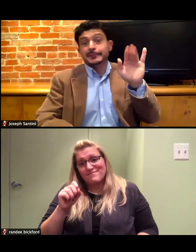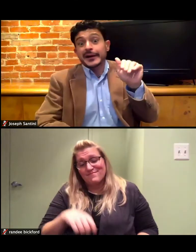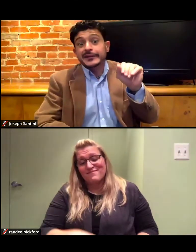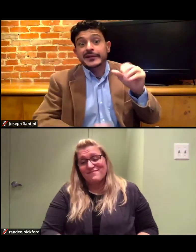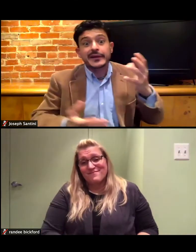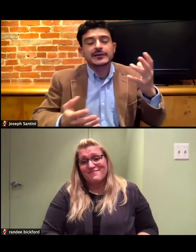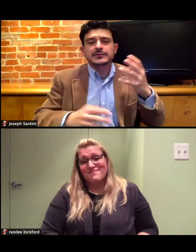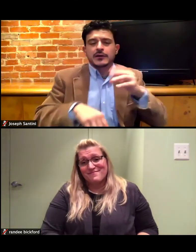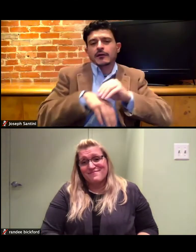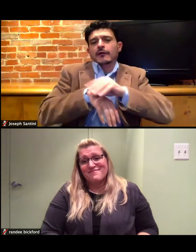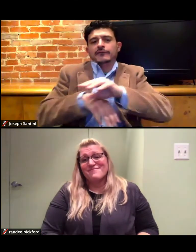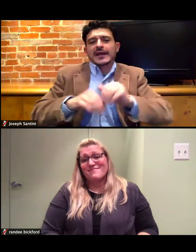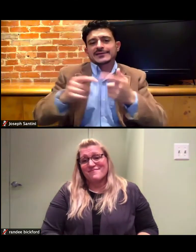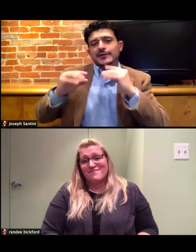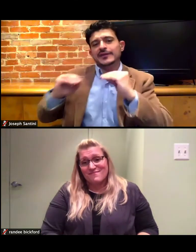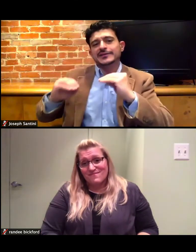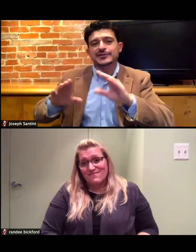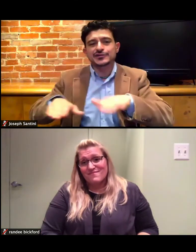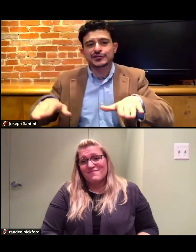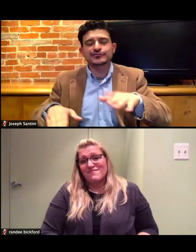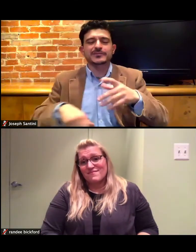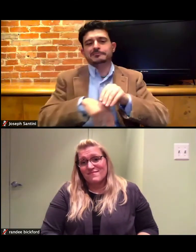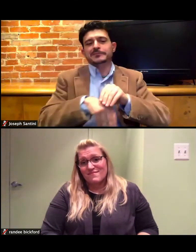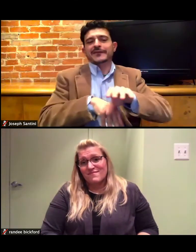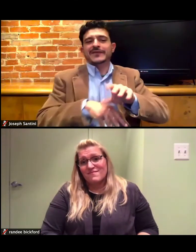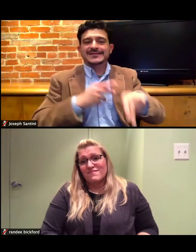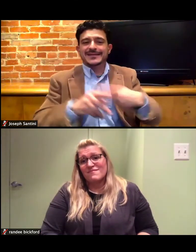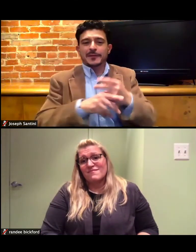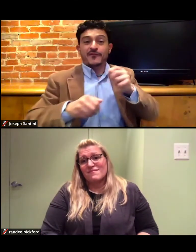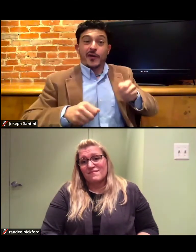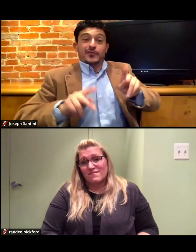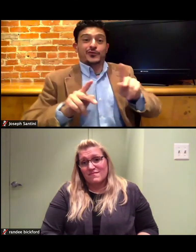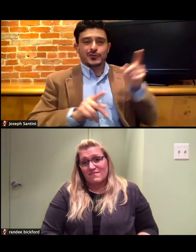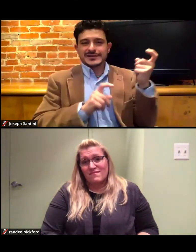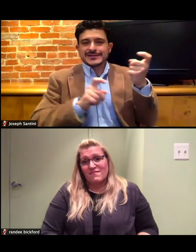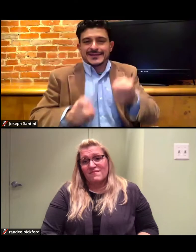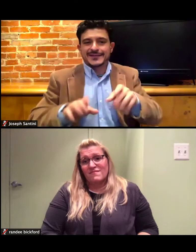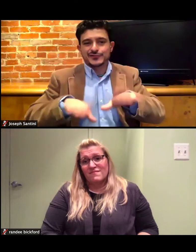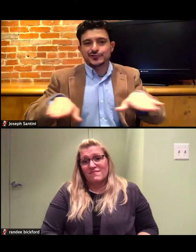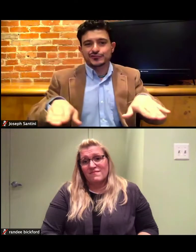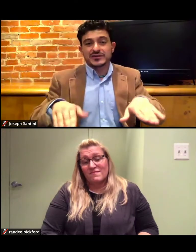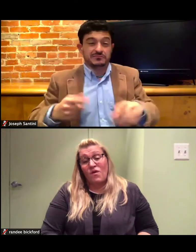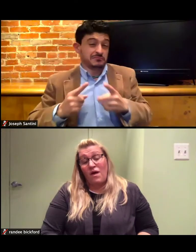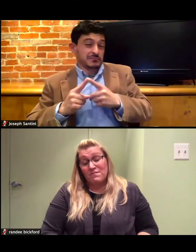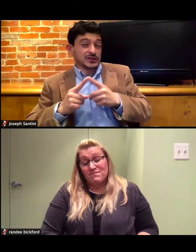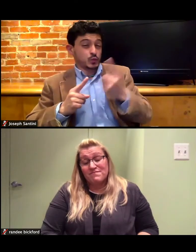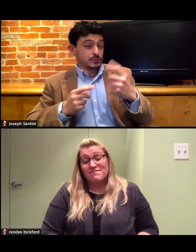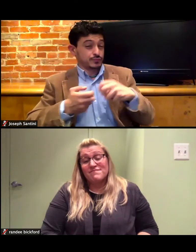That stereotype or bias affects how we teach children and affects what we expect from them.